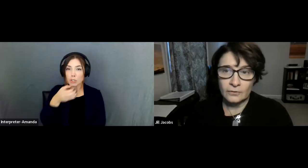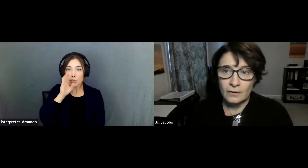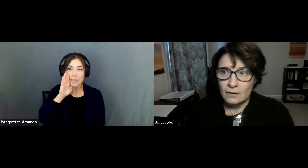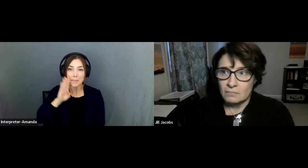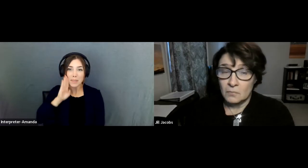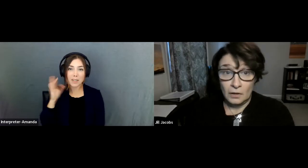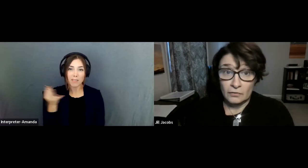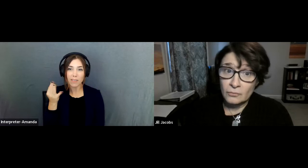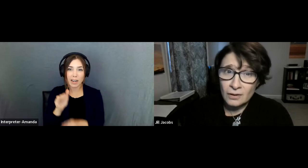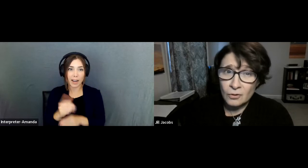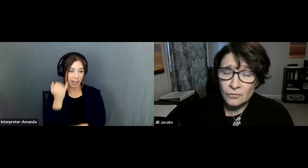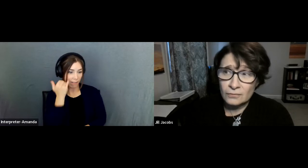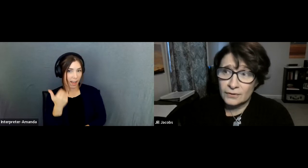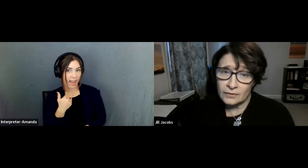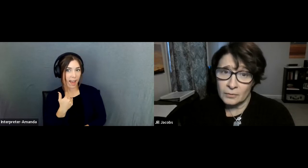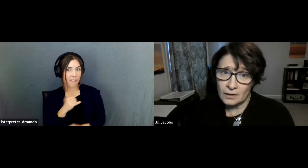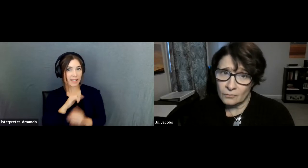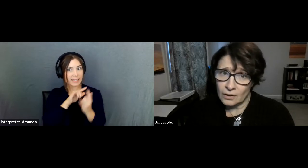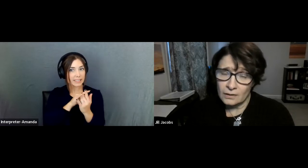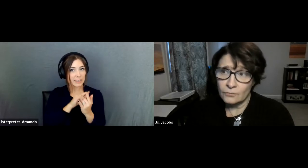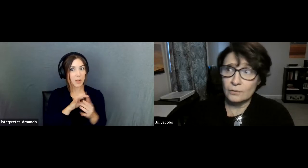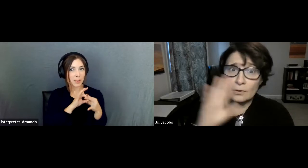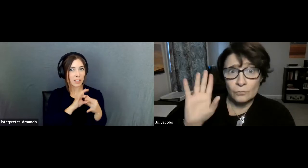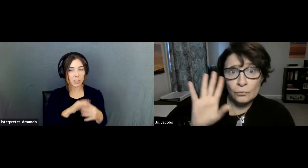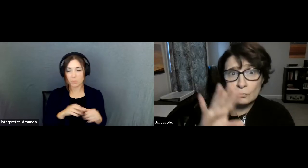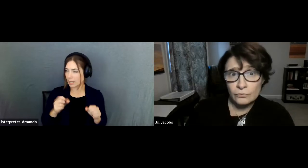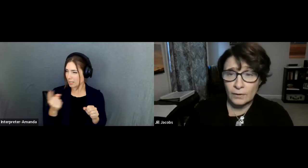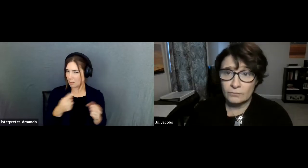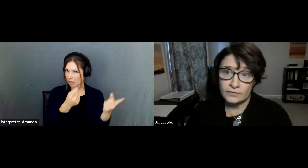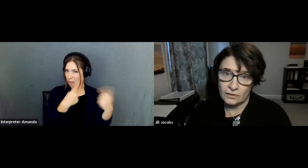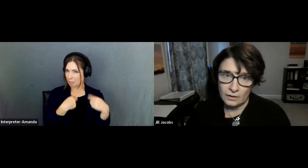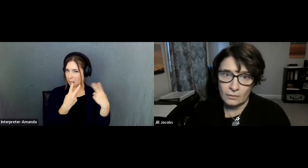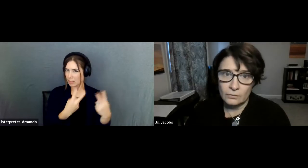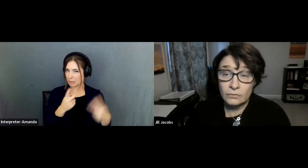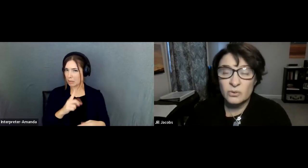Can someone come over is visit me where I live or are there rules around visiting hours?